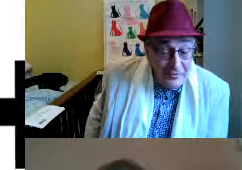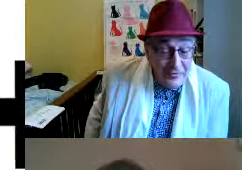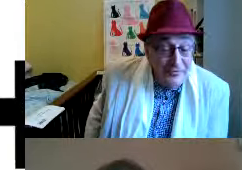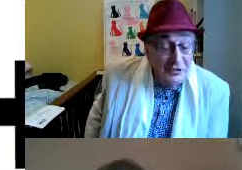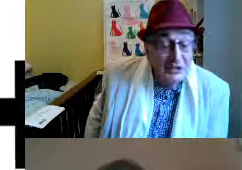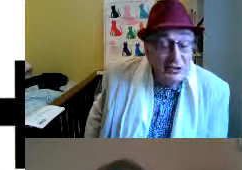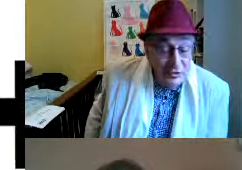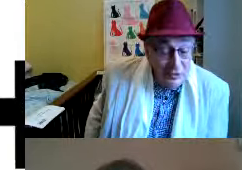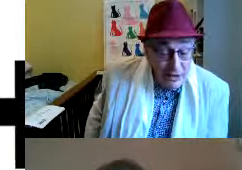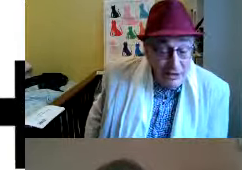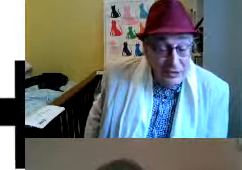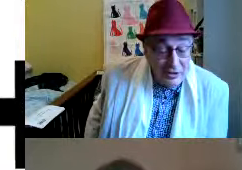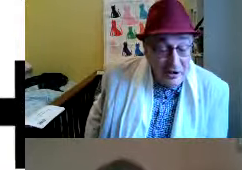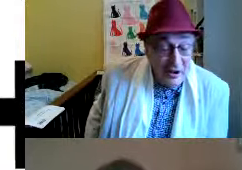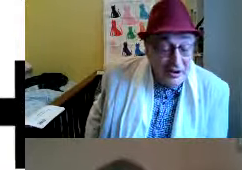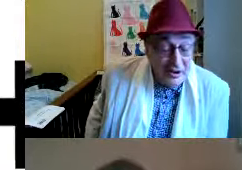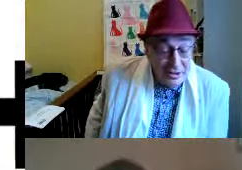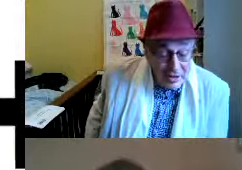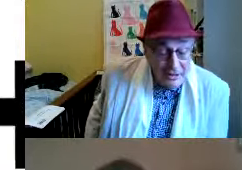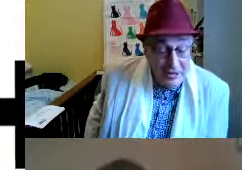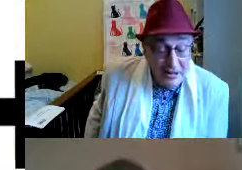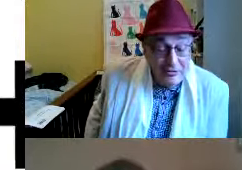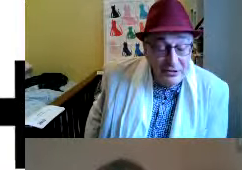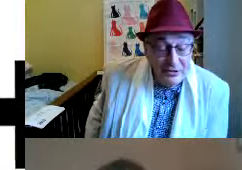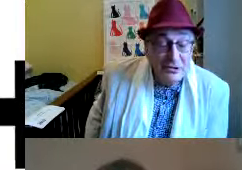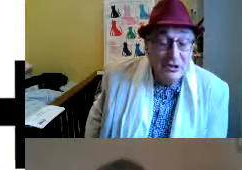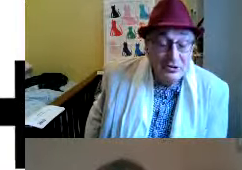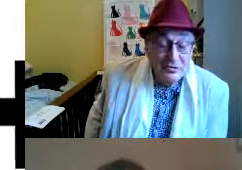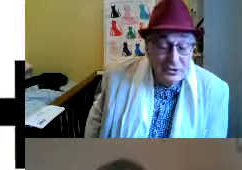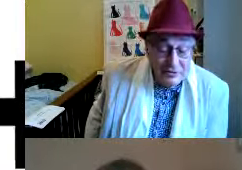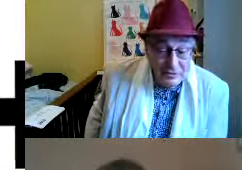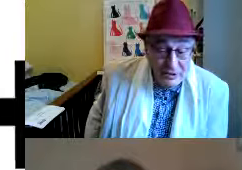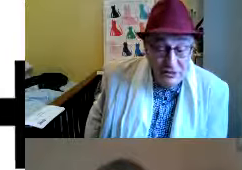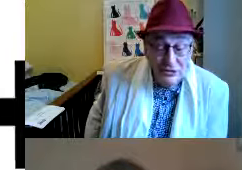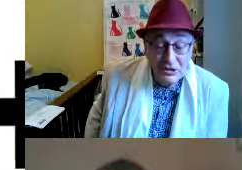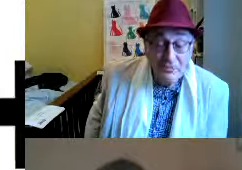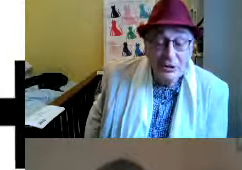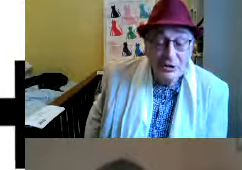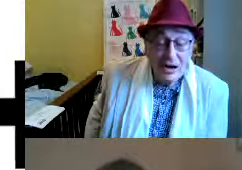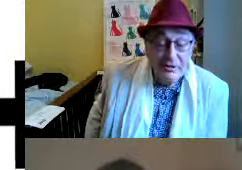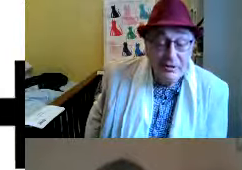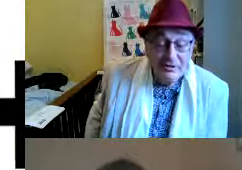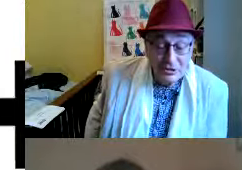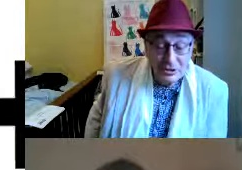52 so there are like 19 galleries have chosen for different reasons some don't have a physical